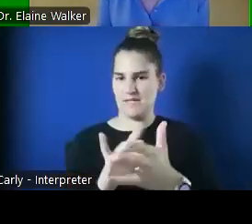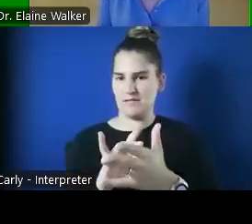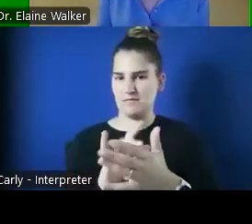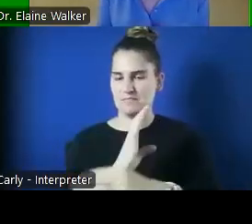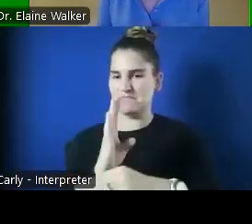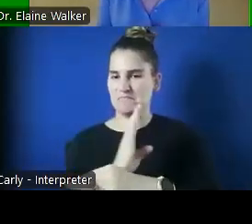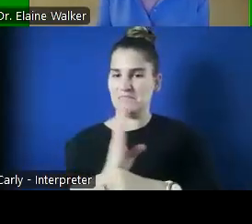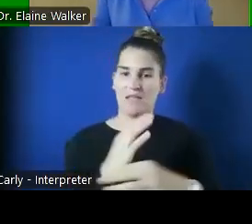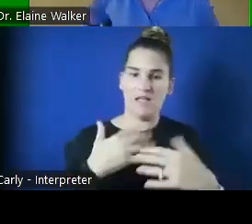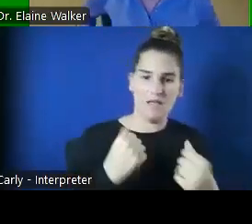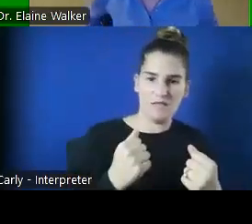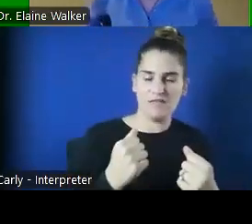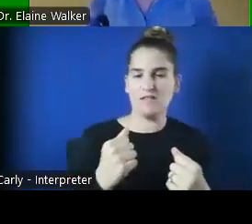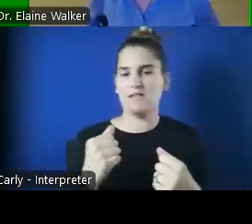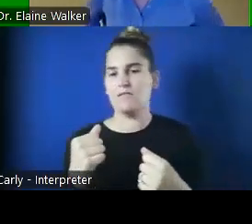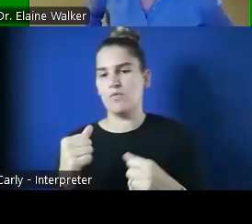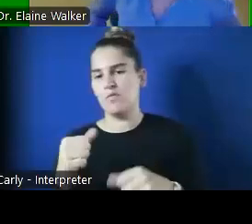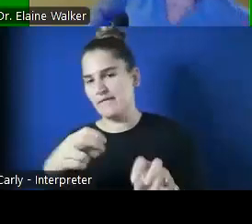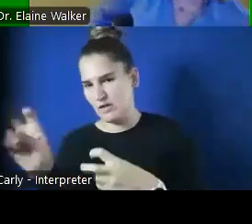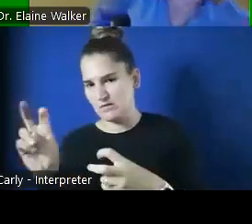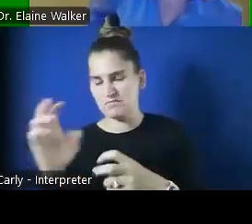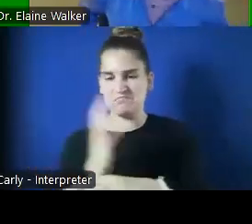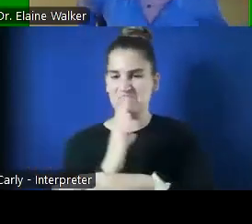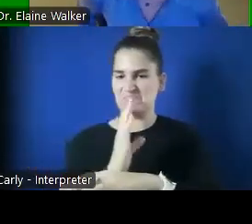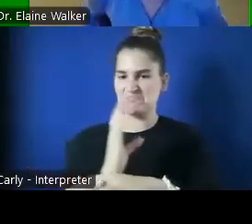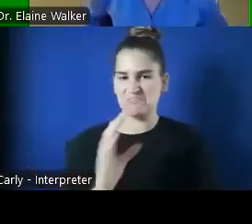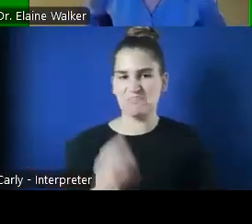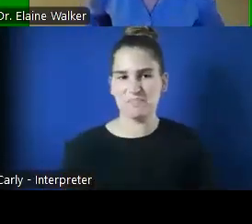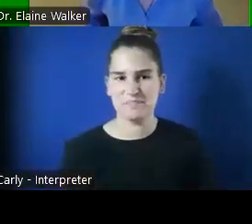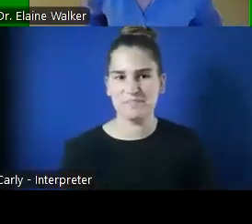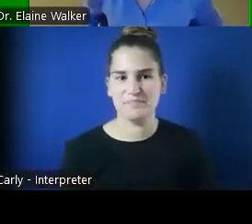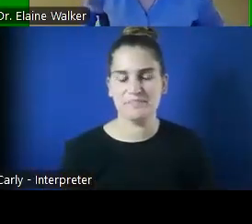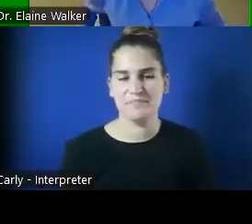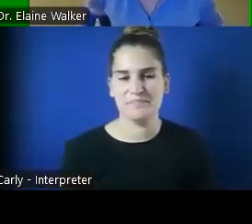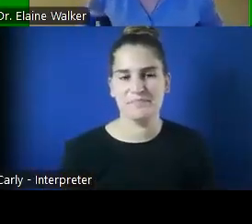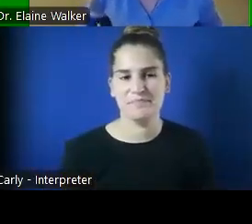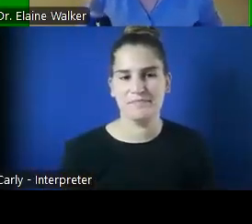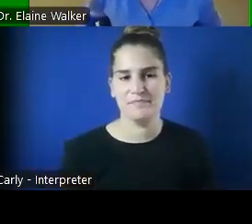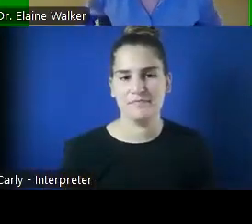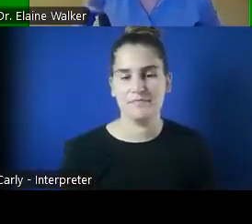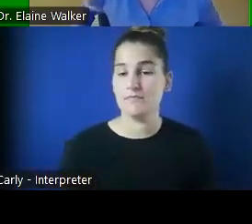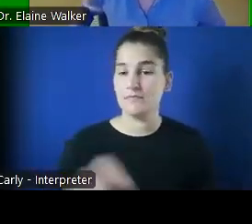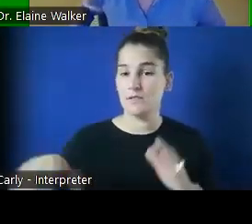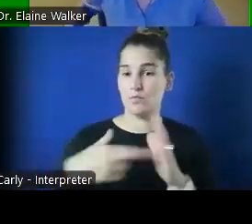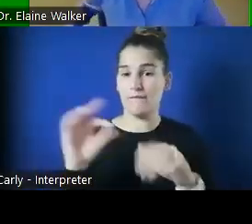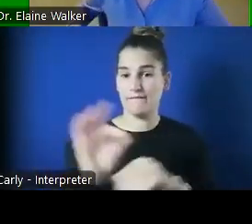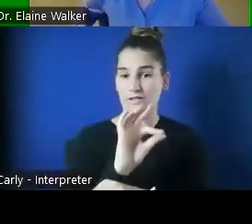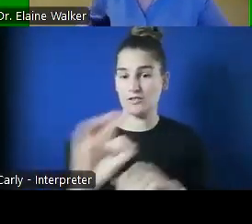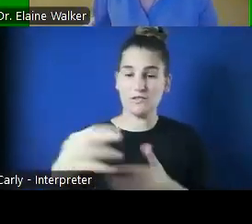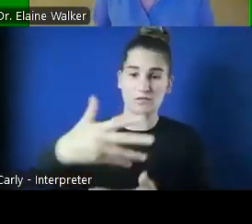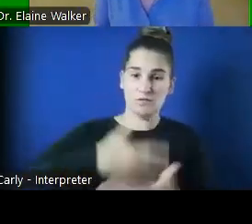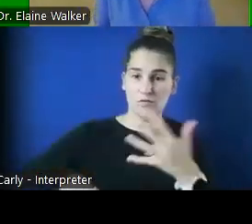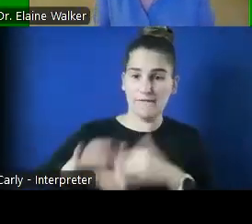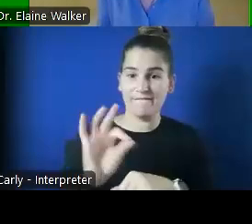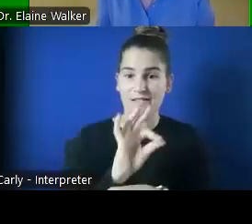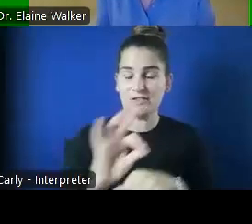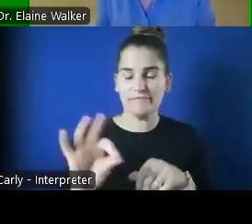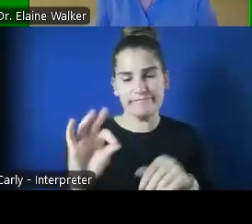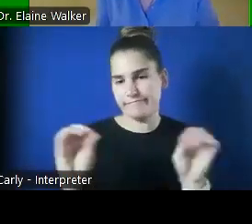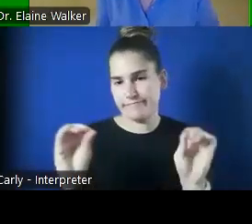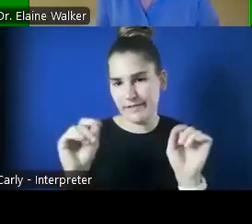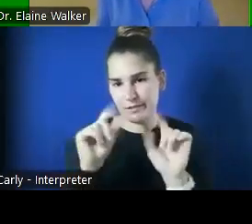controls when we look at role functioning social functioning not surprising we find